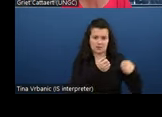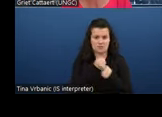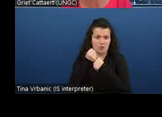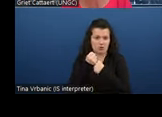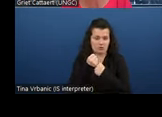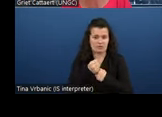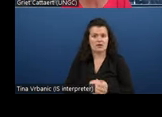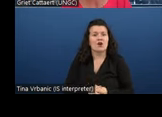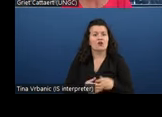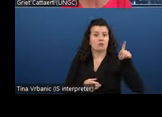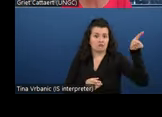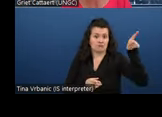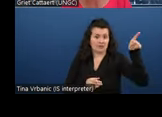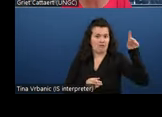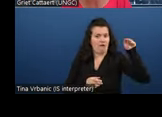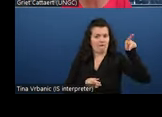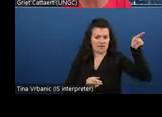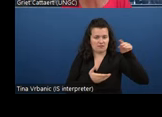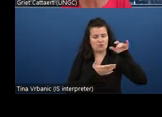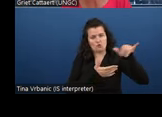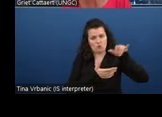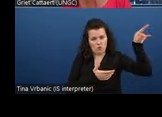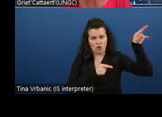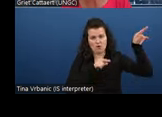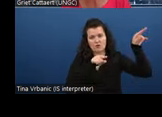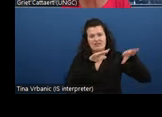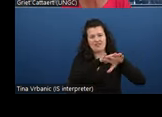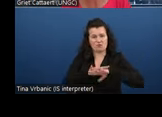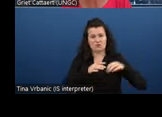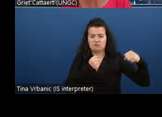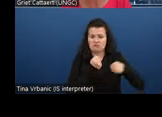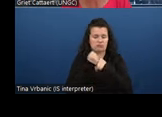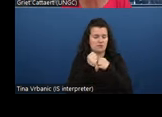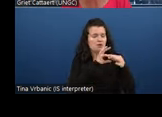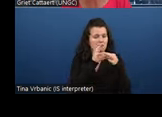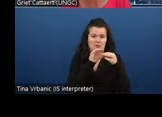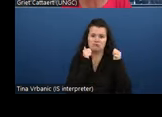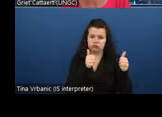local networks. So we represented in almost all countries. We also represent different